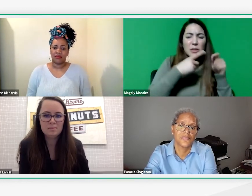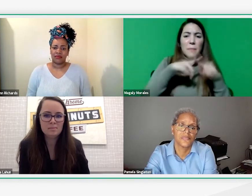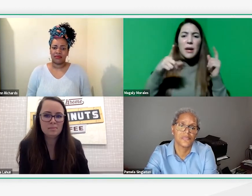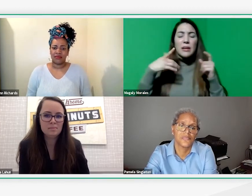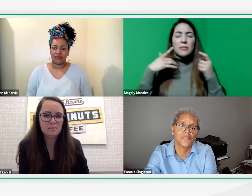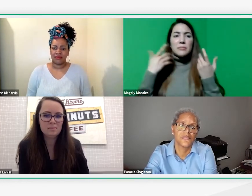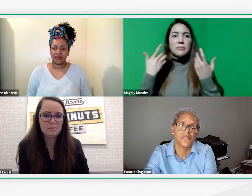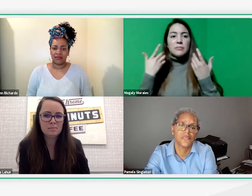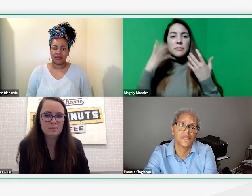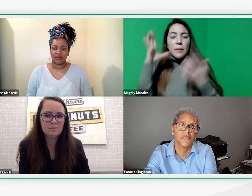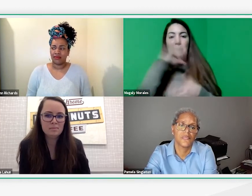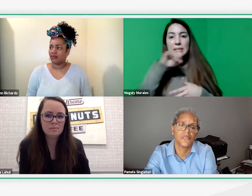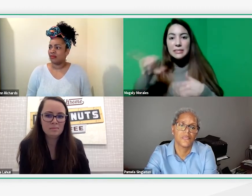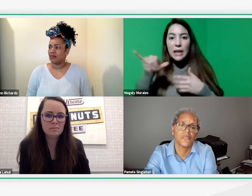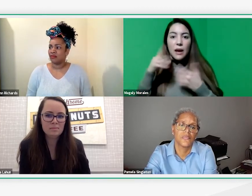I think is up to $300.